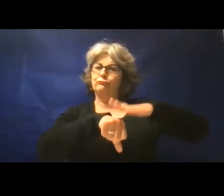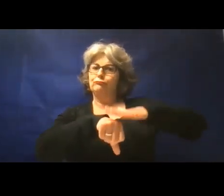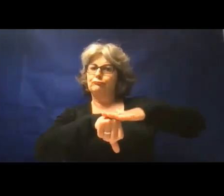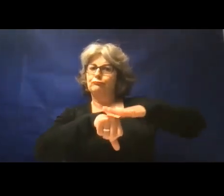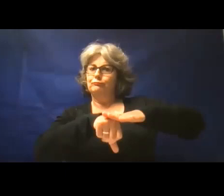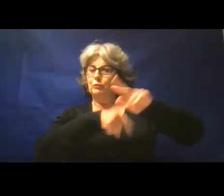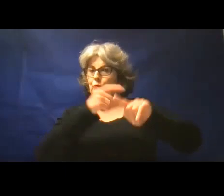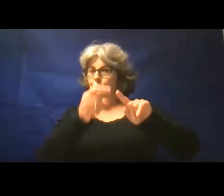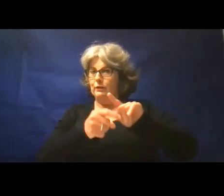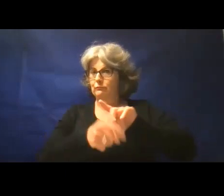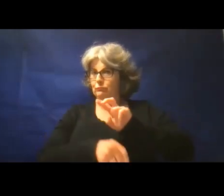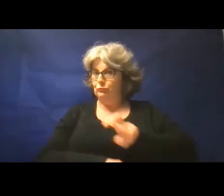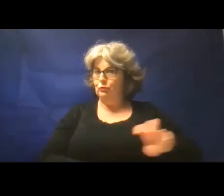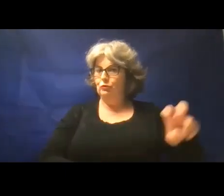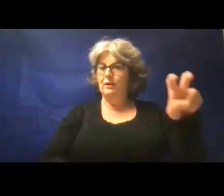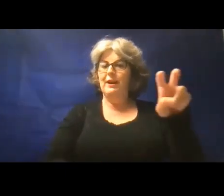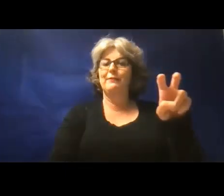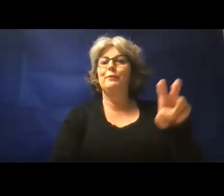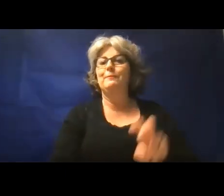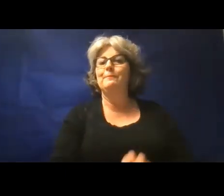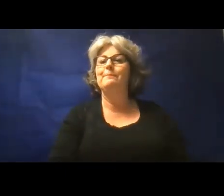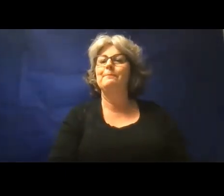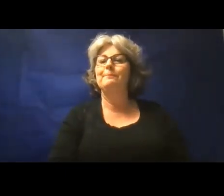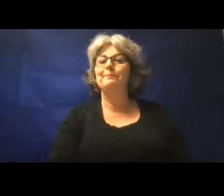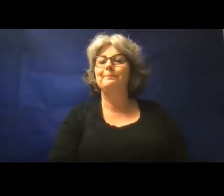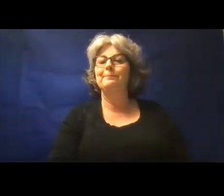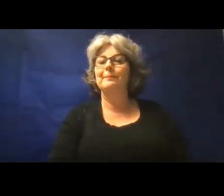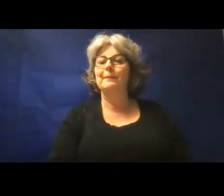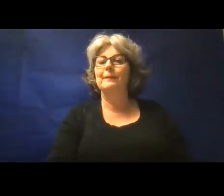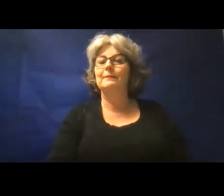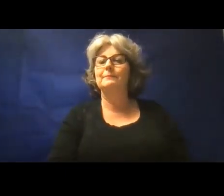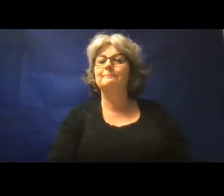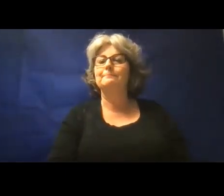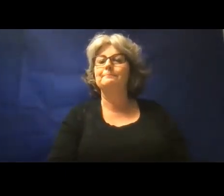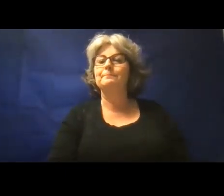and with those four countries in particular we collaborate and coordinate closely